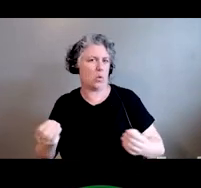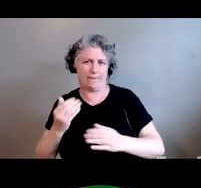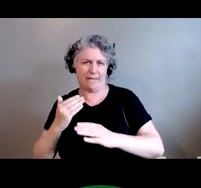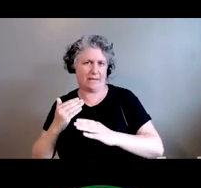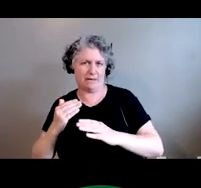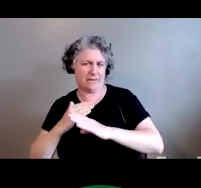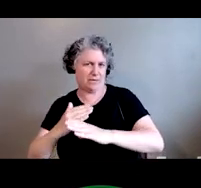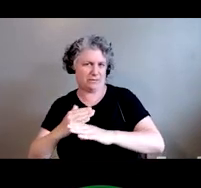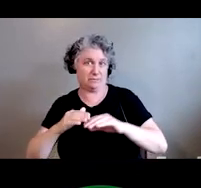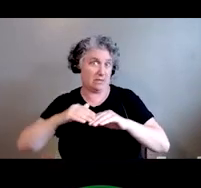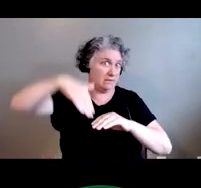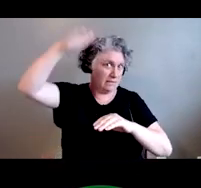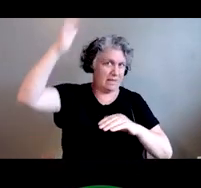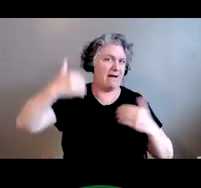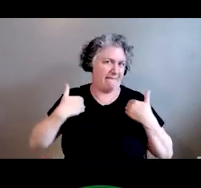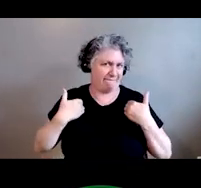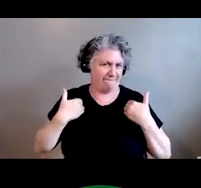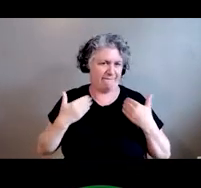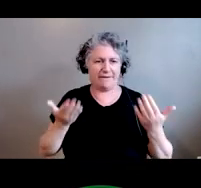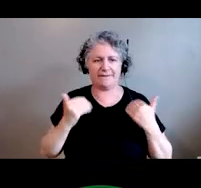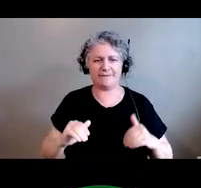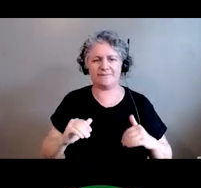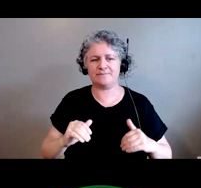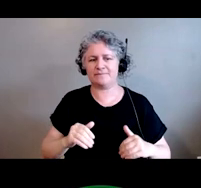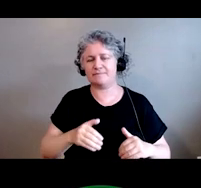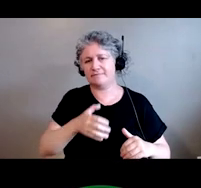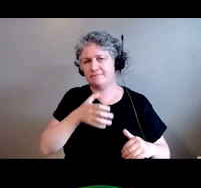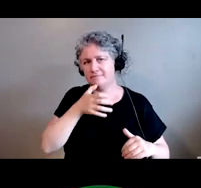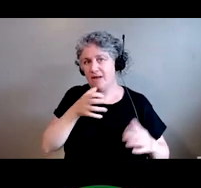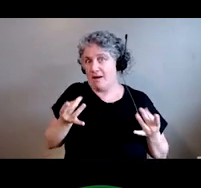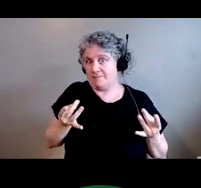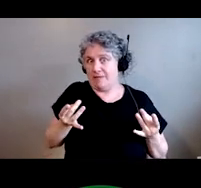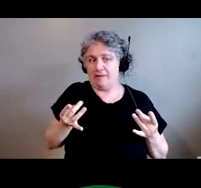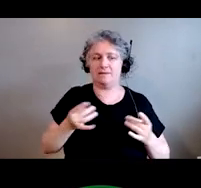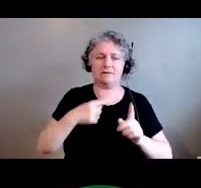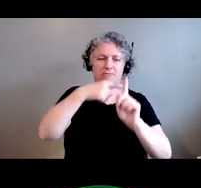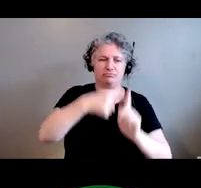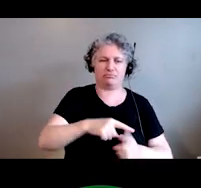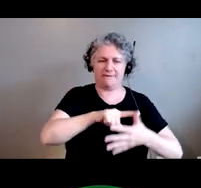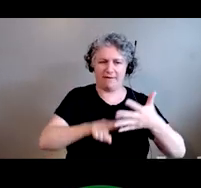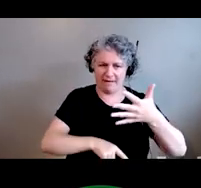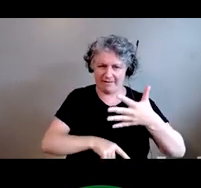These include washroom stalls. Outdoor stairs. Parking lots, benches, and picnic tables.